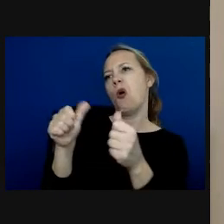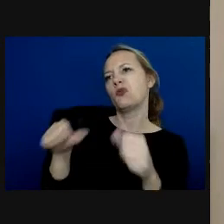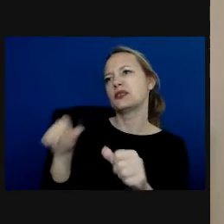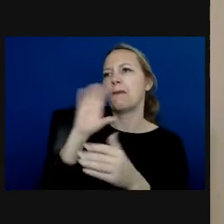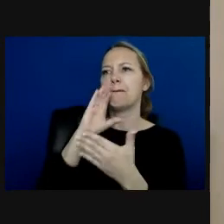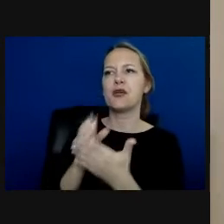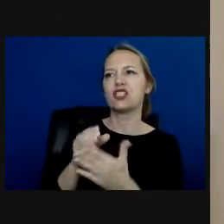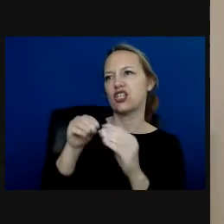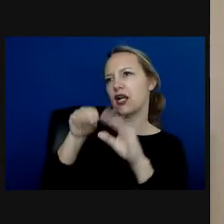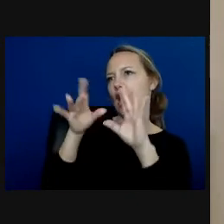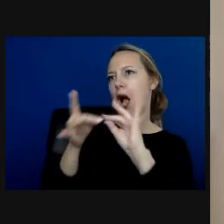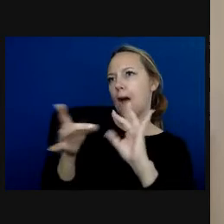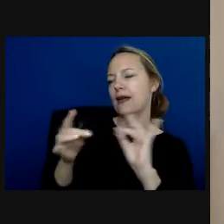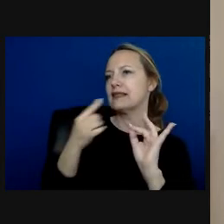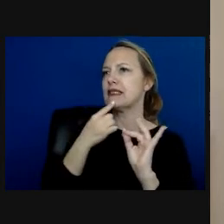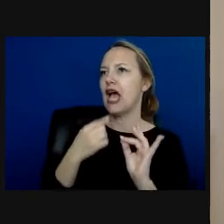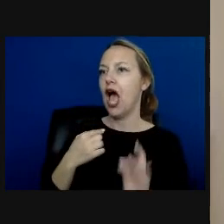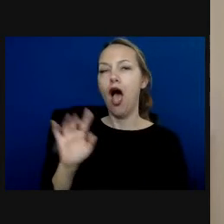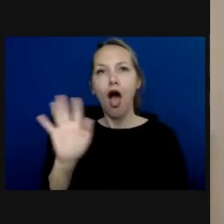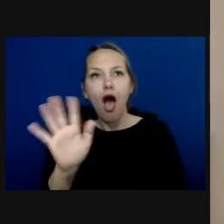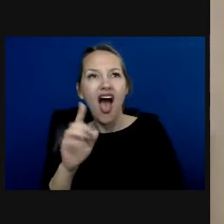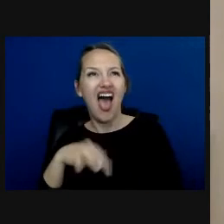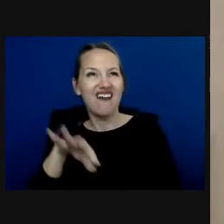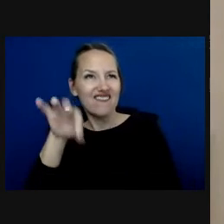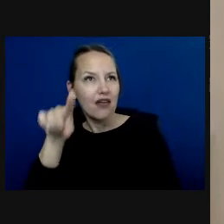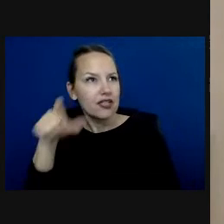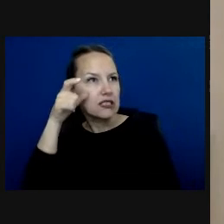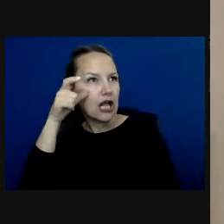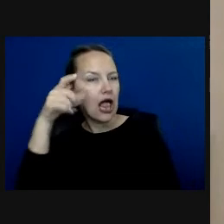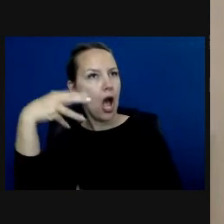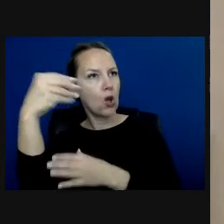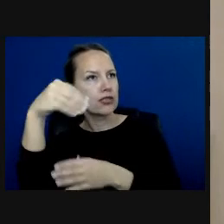Hey, I found these sunglasses outside in the parking lot. Let me know if they’re yours.